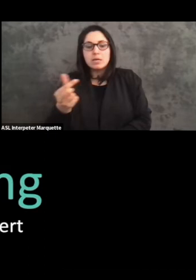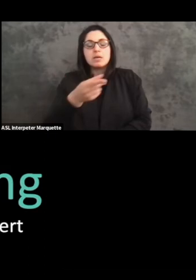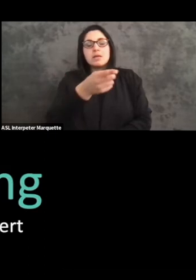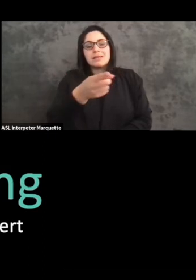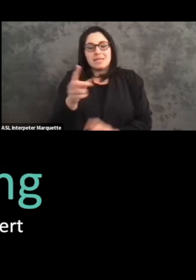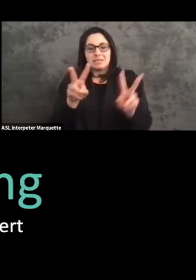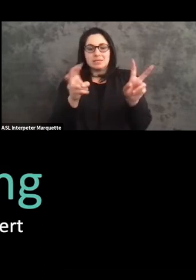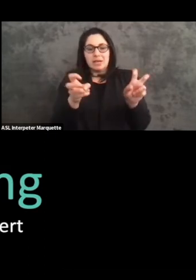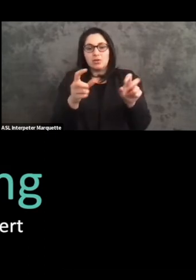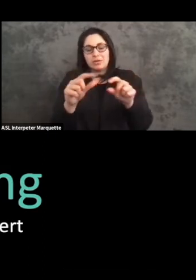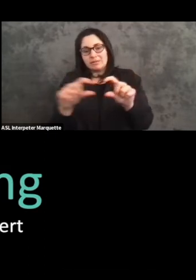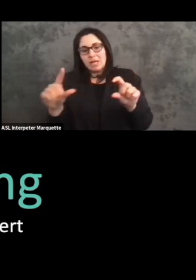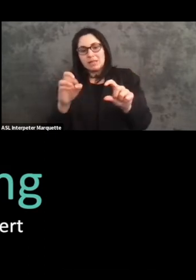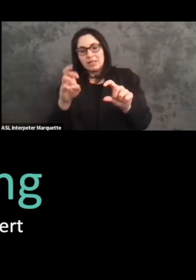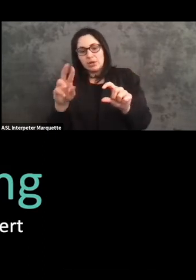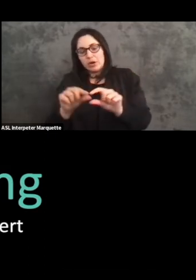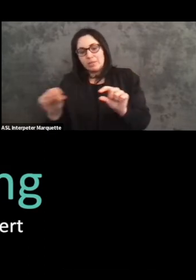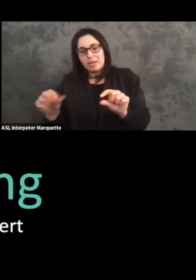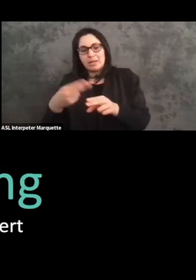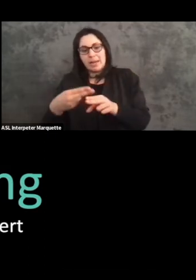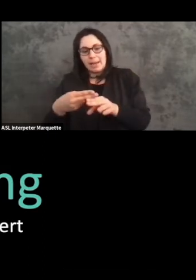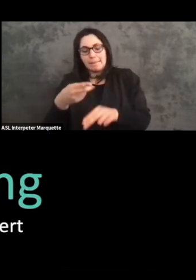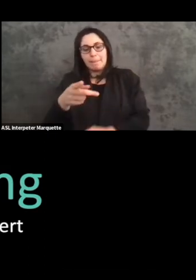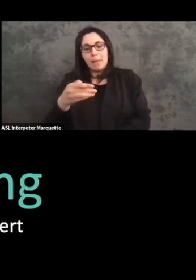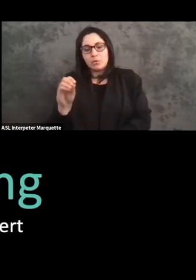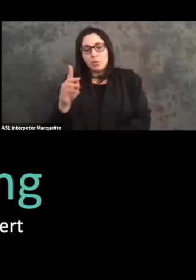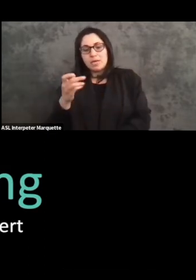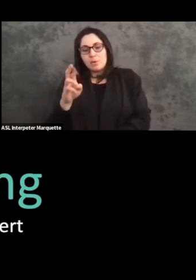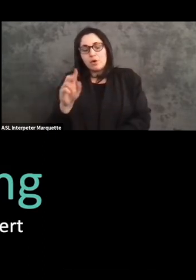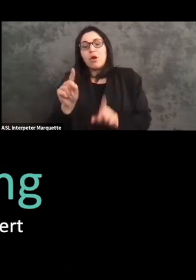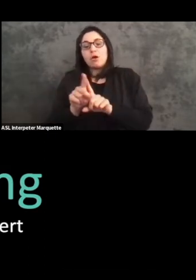recovering. I call this work the Lingering Series, and on this title slide which features